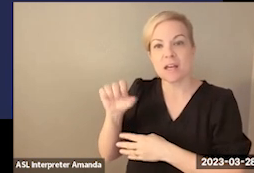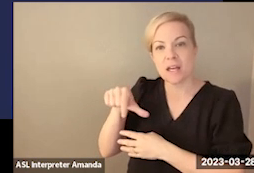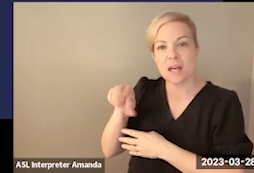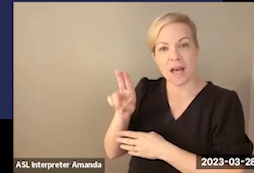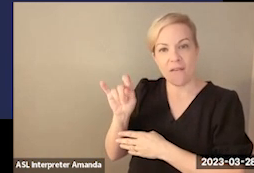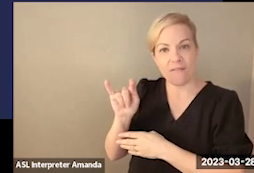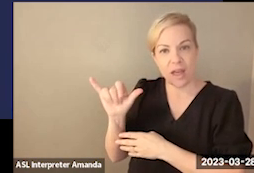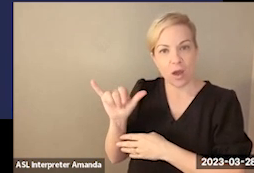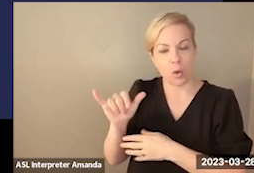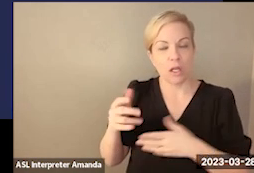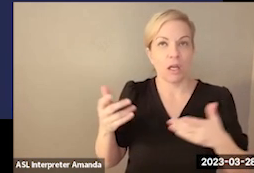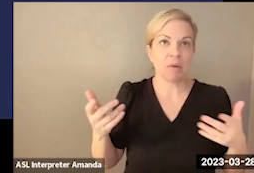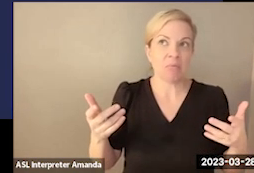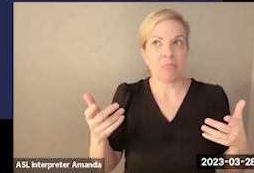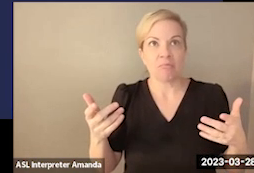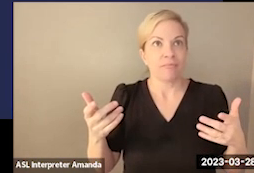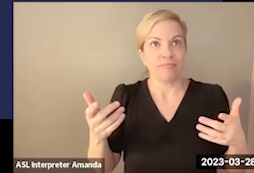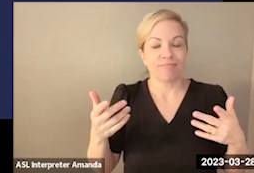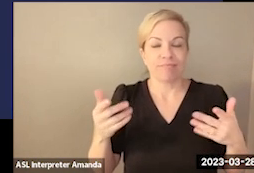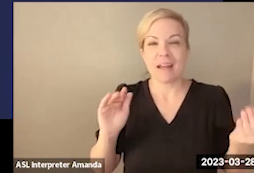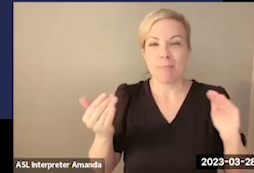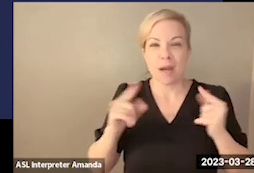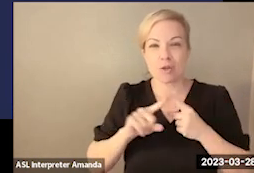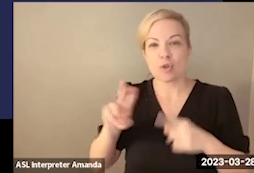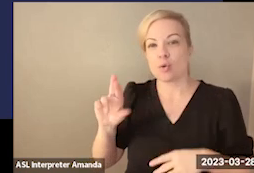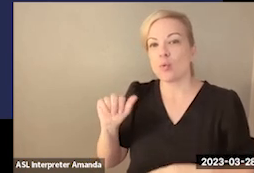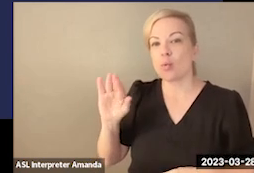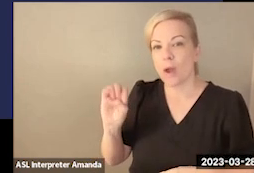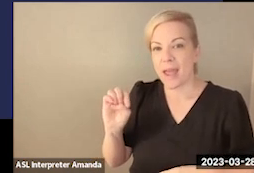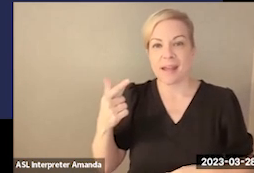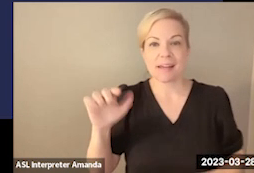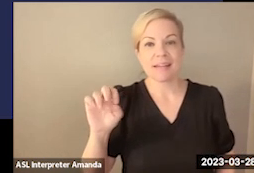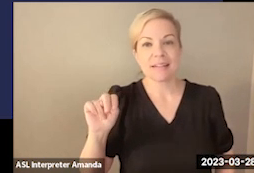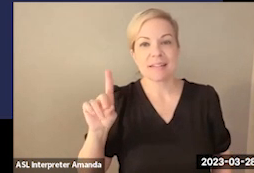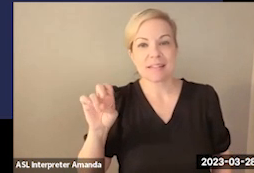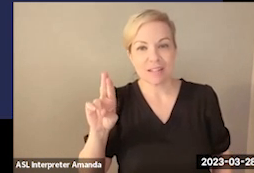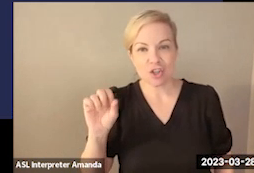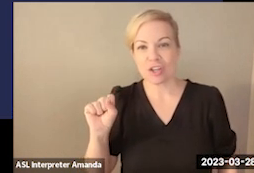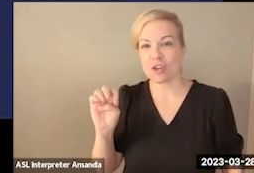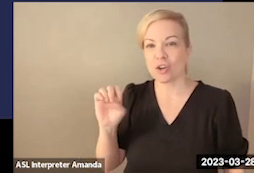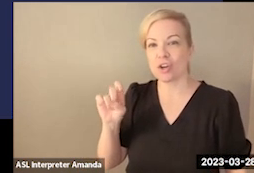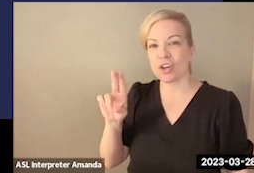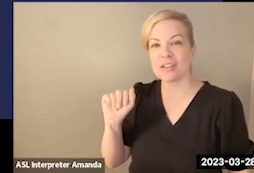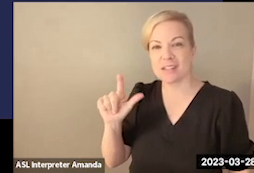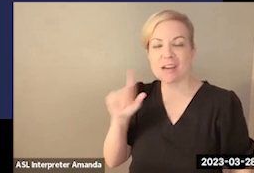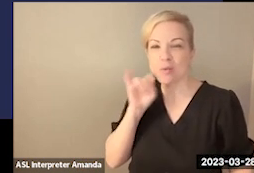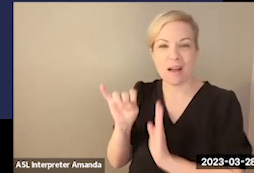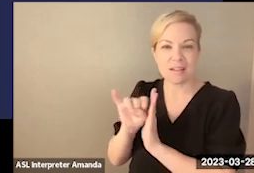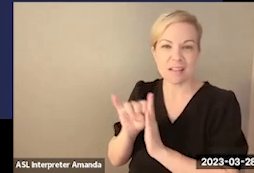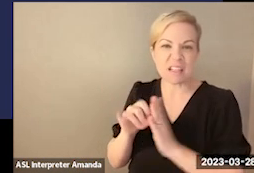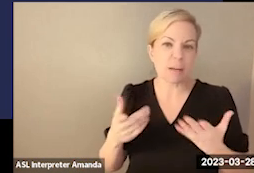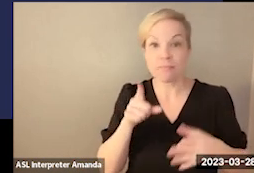Debbie Stine, Science & Technology Policy Academy: as opposed to ones that are race or gender, or sexual identity based. And then you can use that.